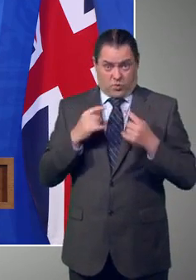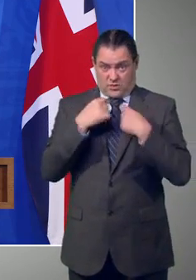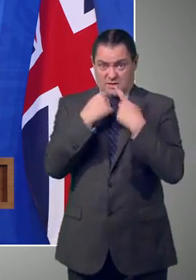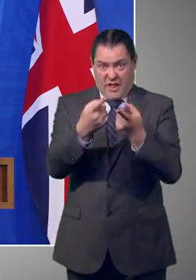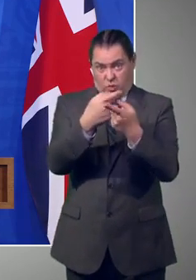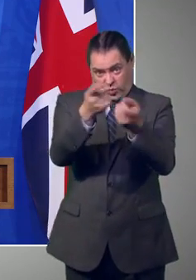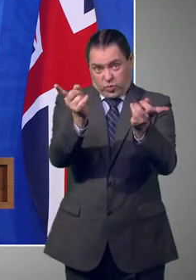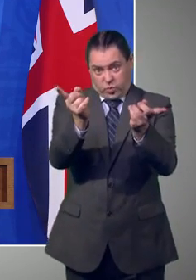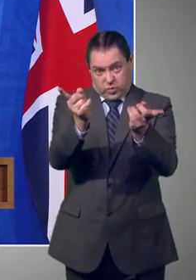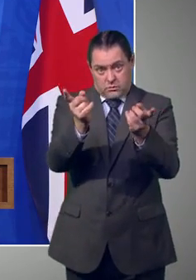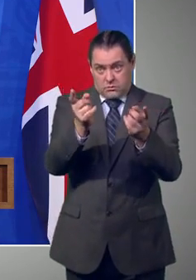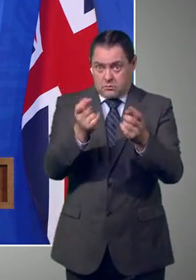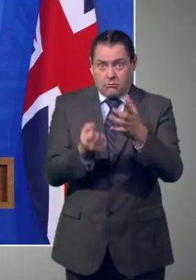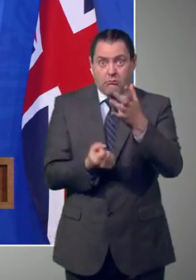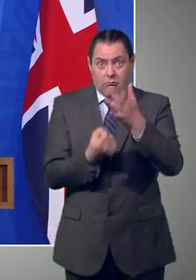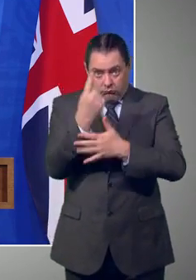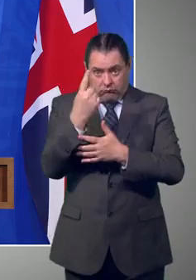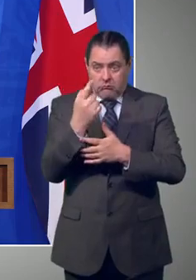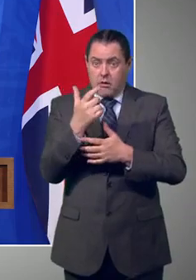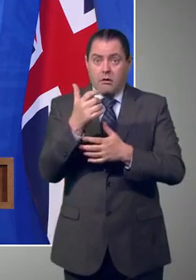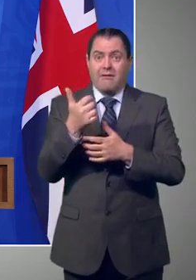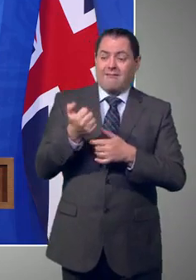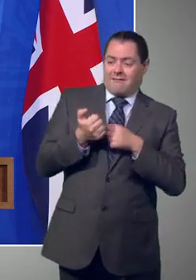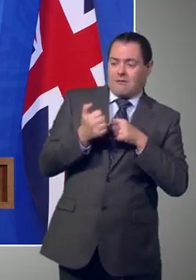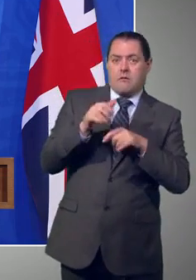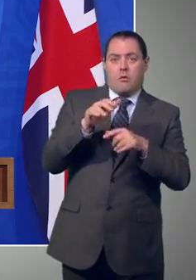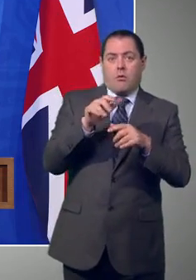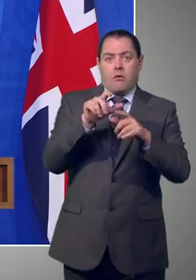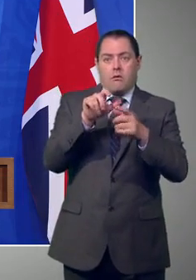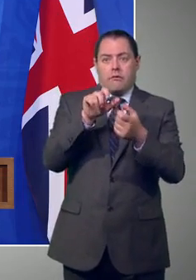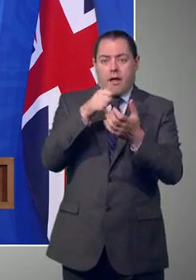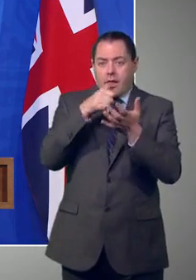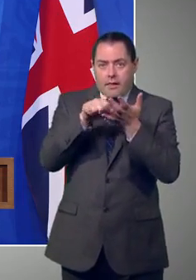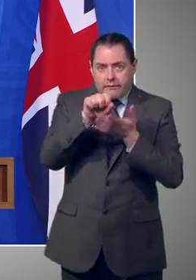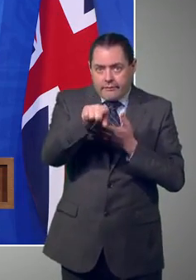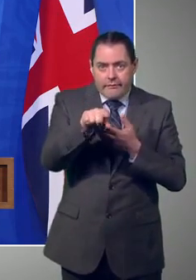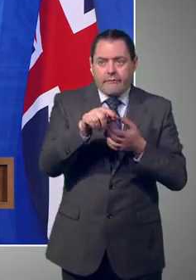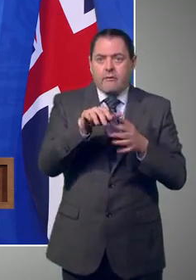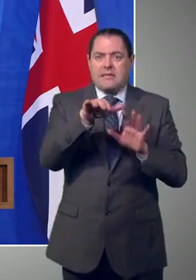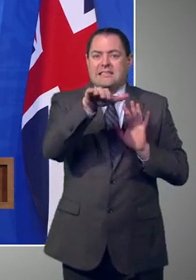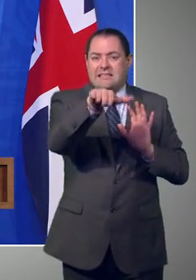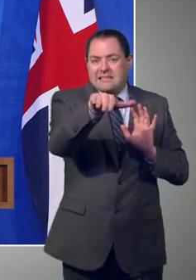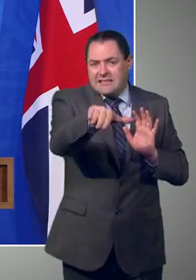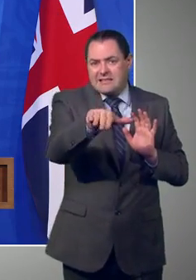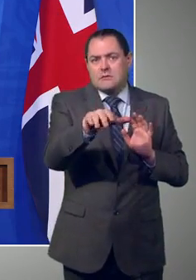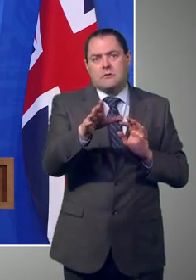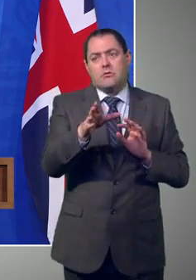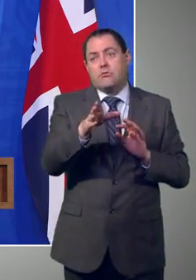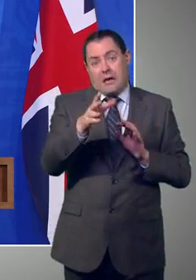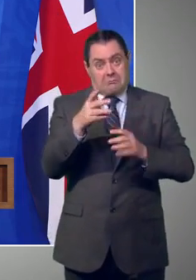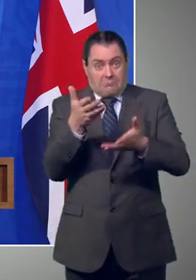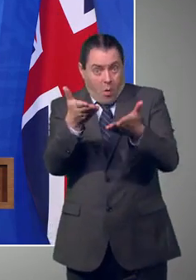when you get the call get the jab and make sure you come